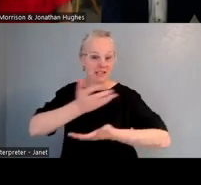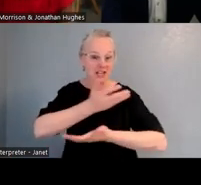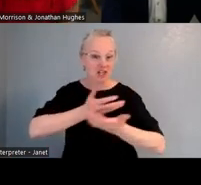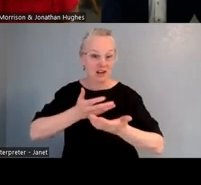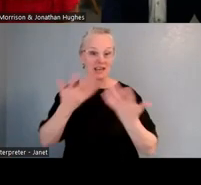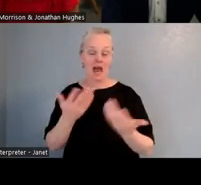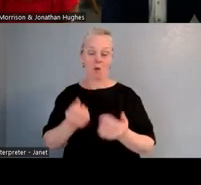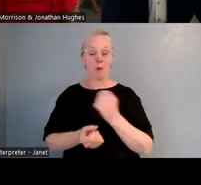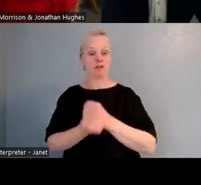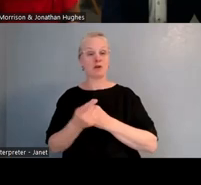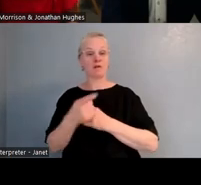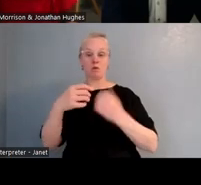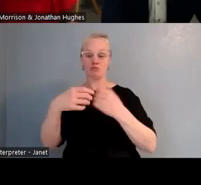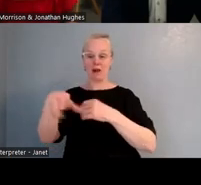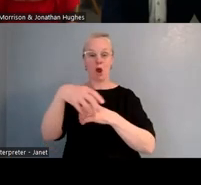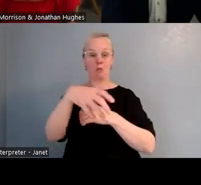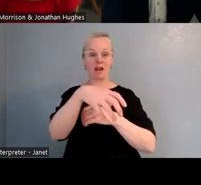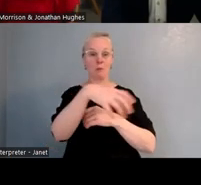if that's right, Linda. It's over to you.